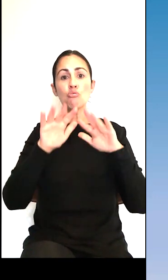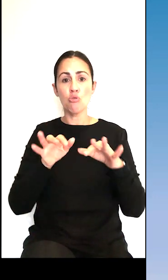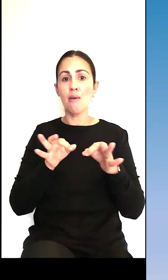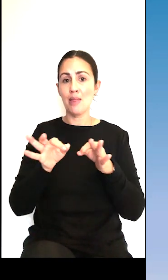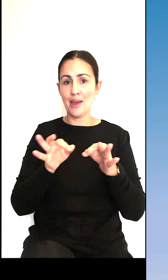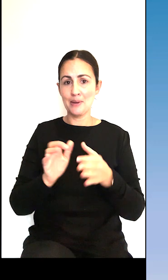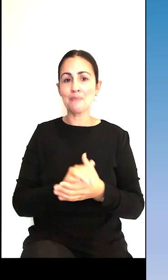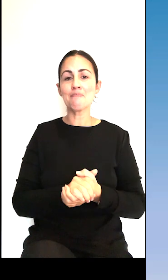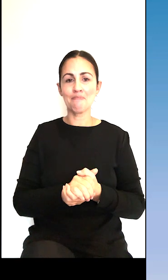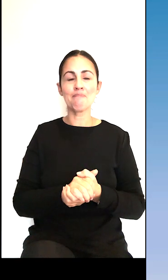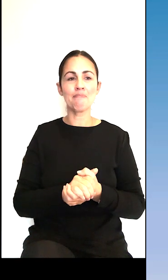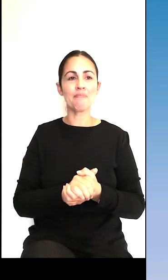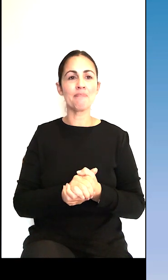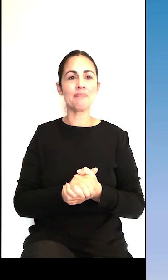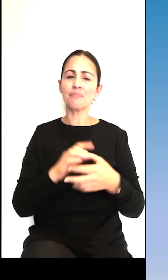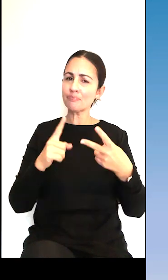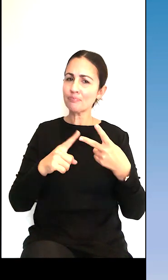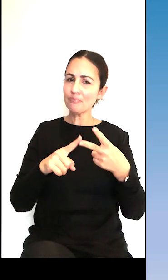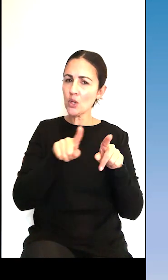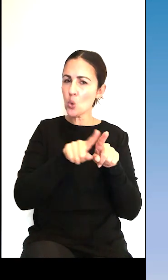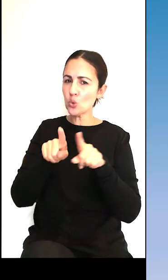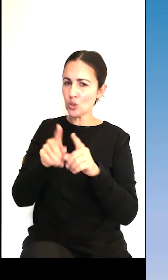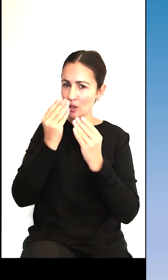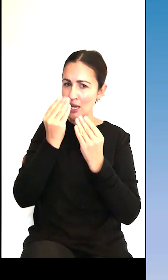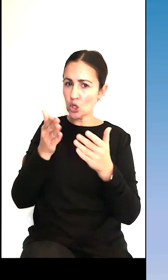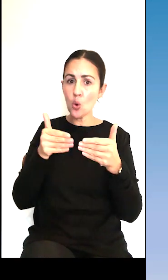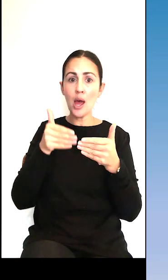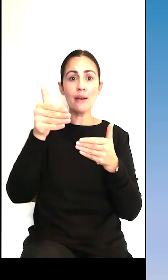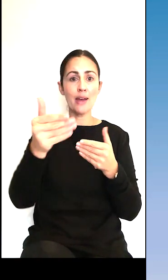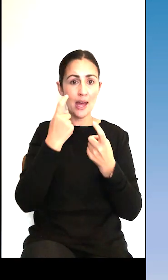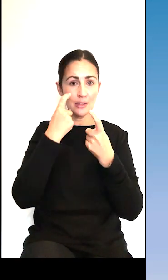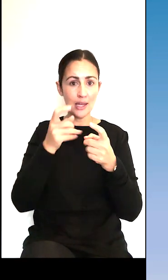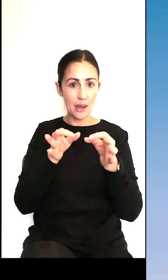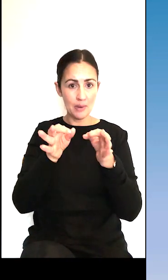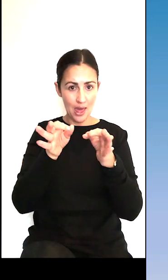The second important point about advance care planning is that it helps support a person's loved